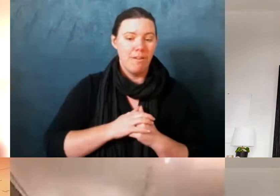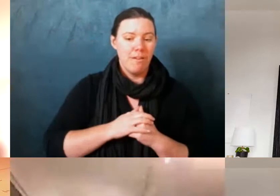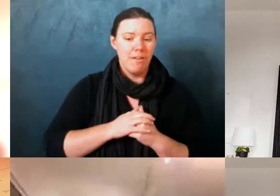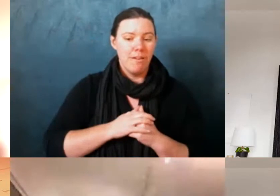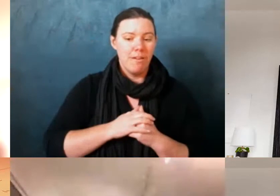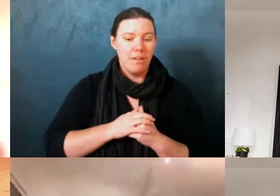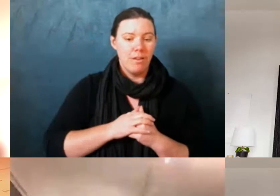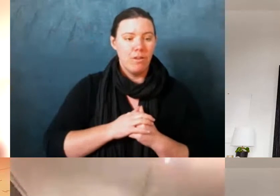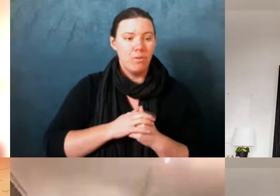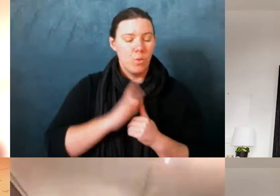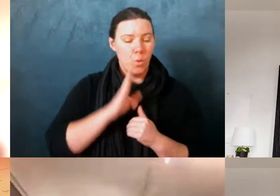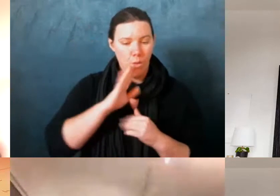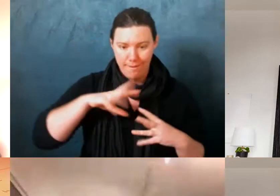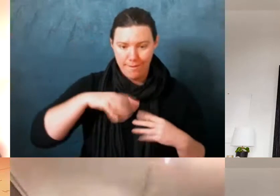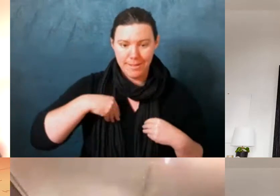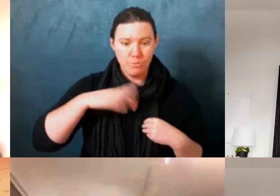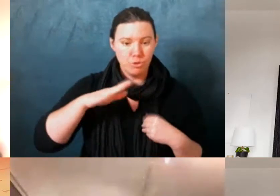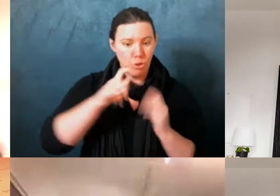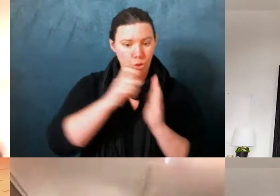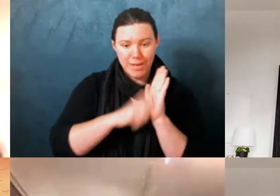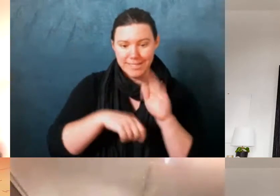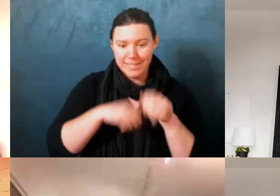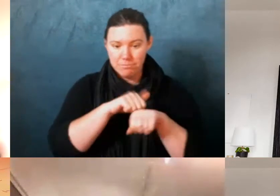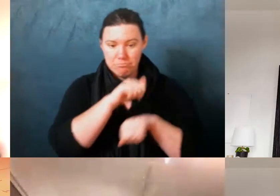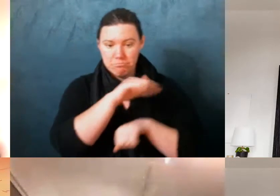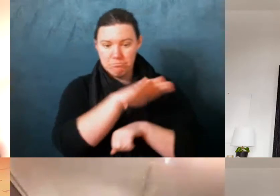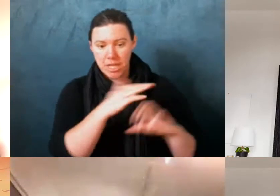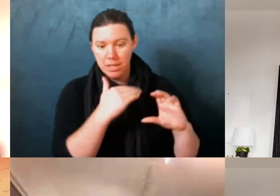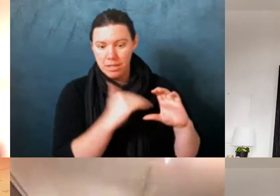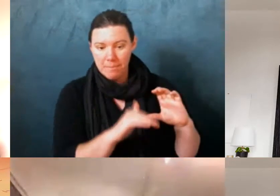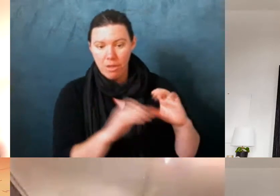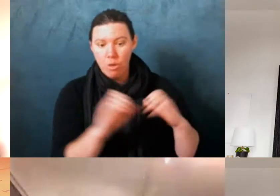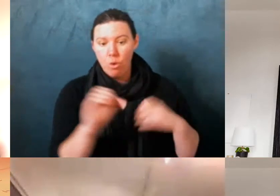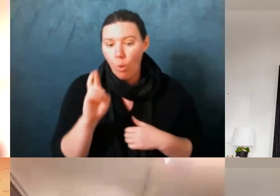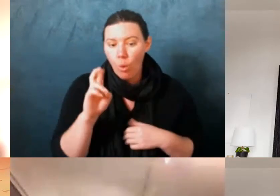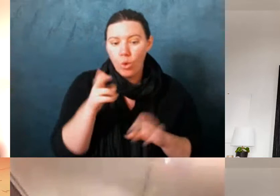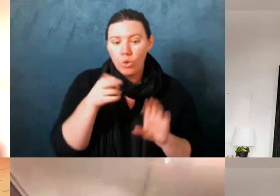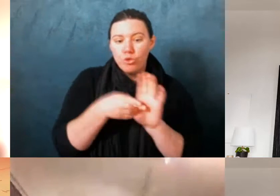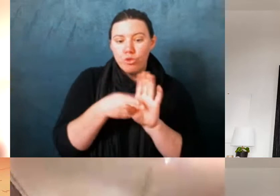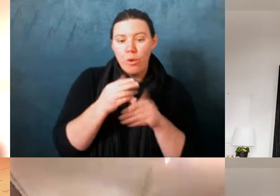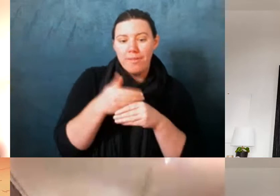we do accept written comments, or you can come to our next Listening Session.